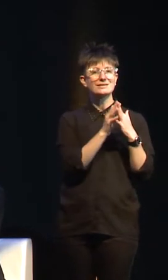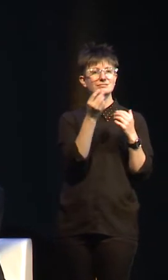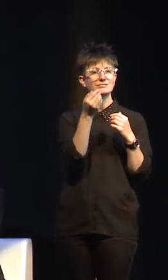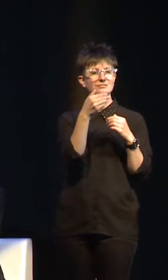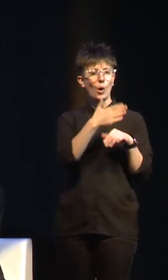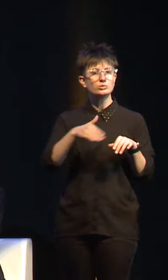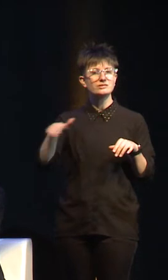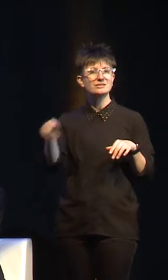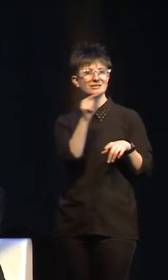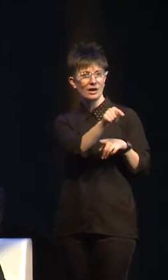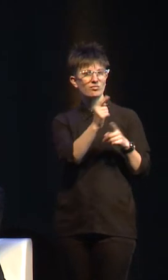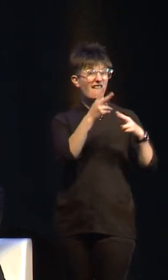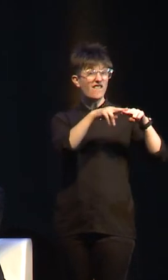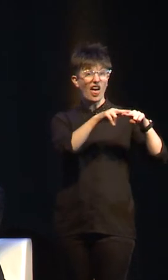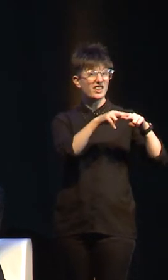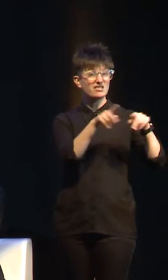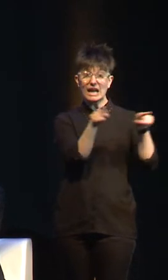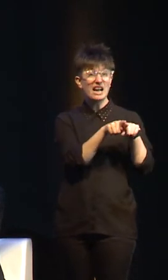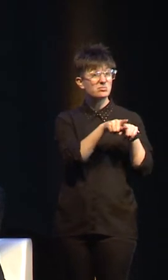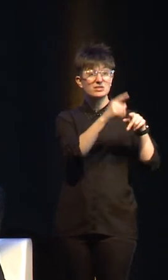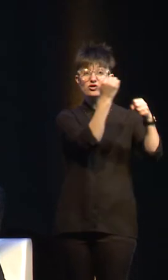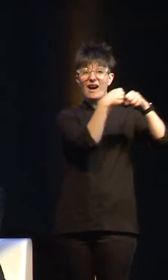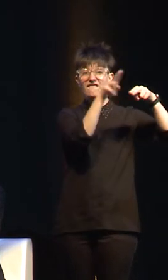we don't want your product anymore, you're not just saying we don't want your product